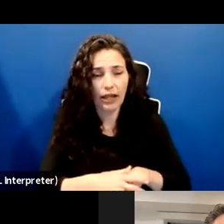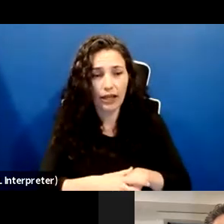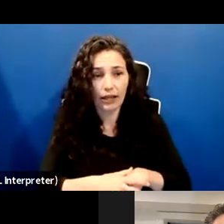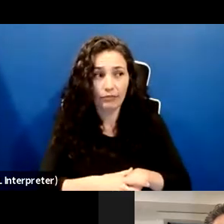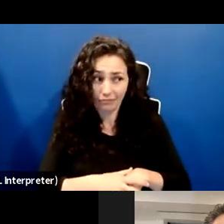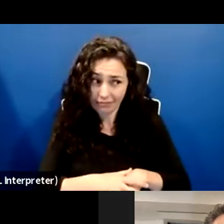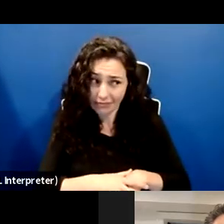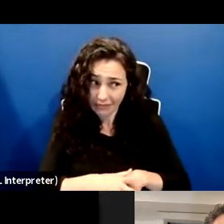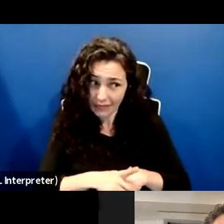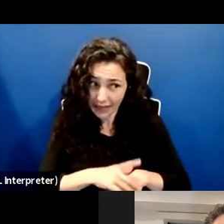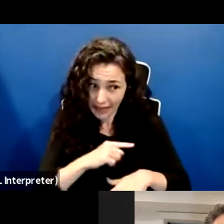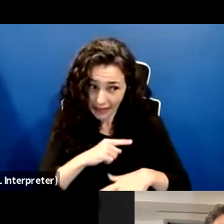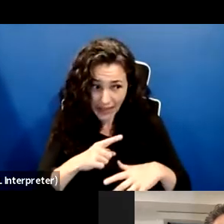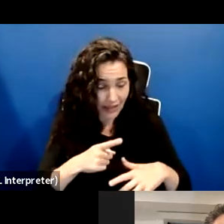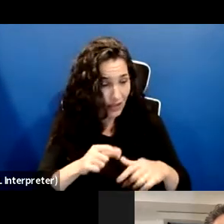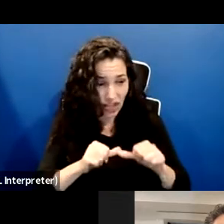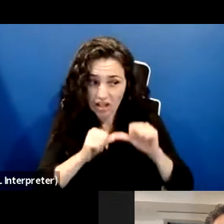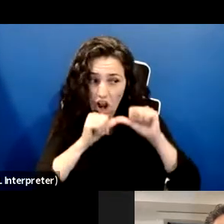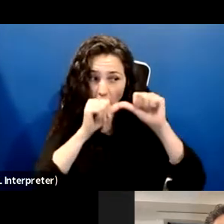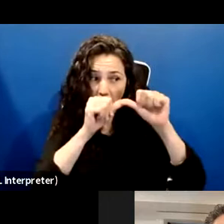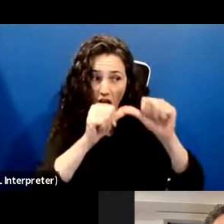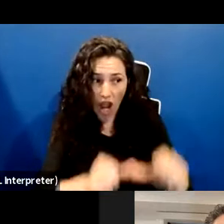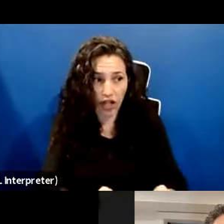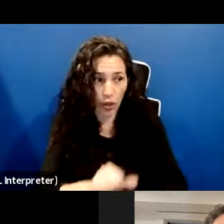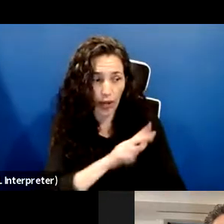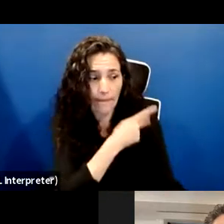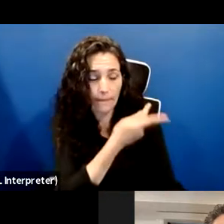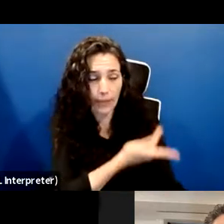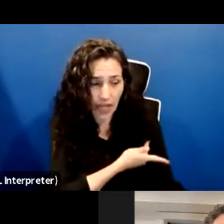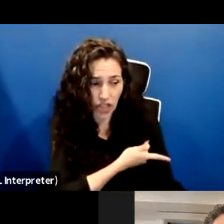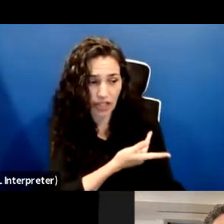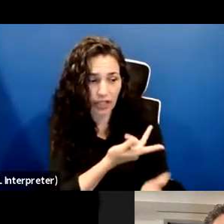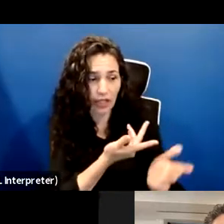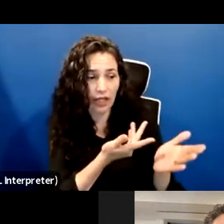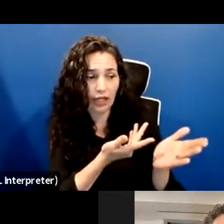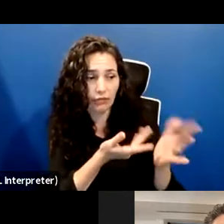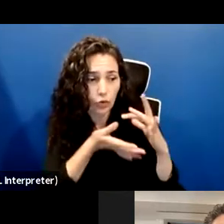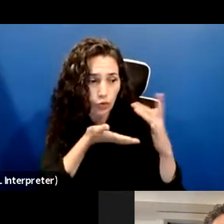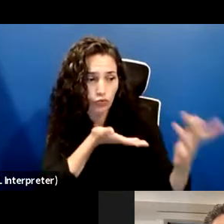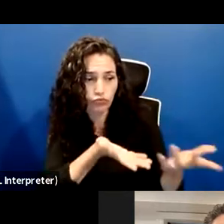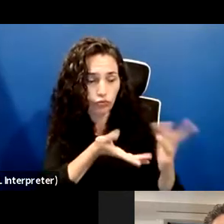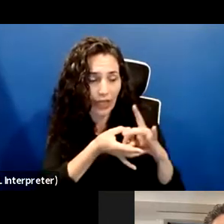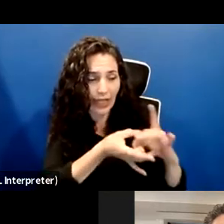an ongoing sort of patient relationship that you, it's not just about sort of figuring out